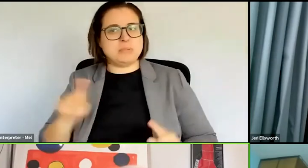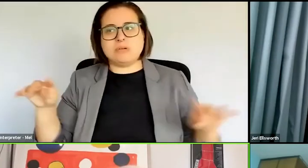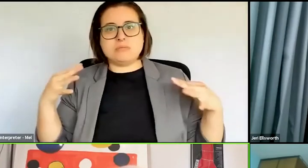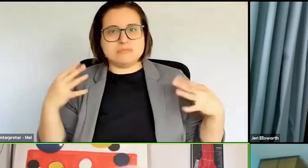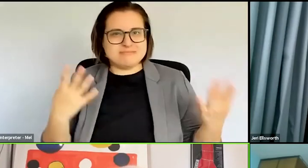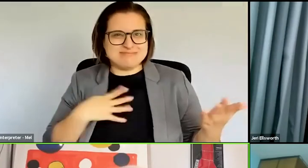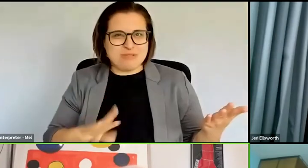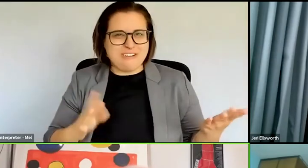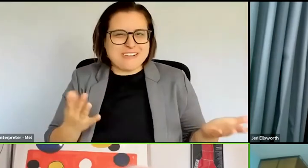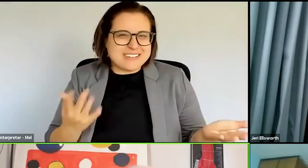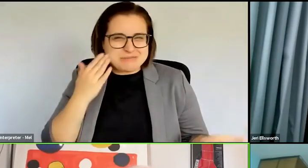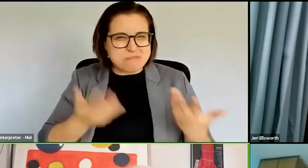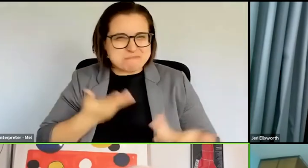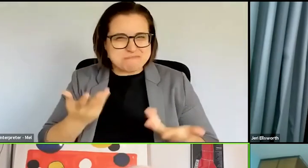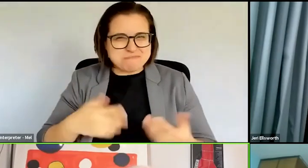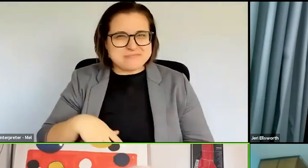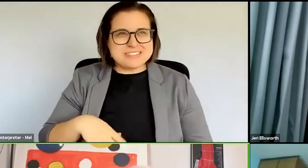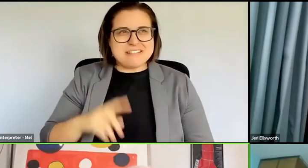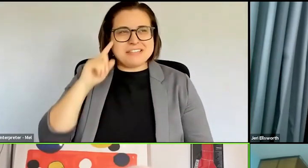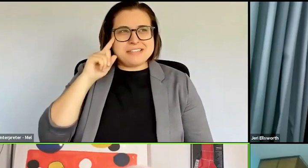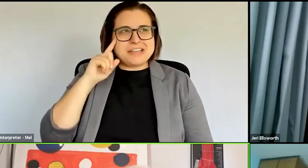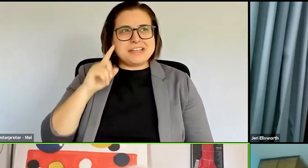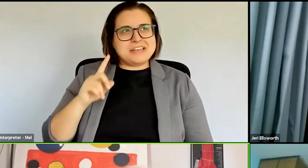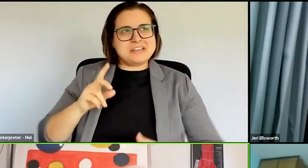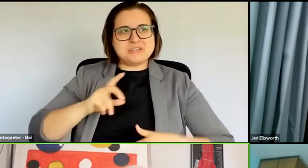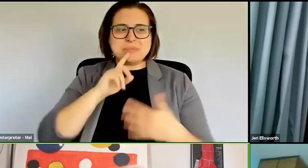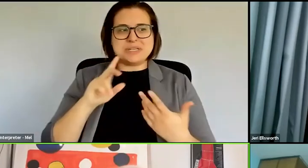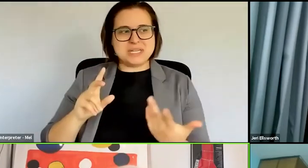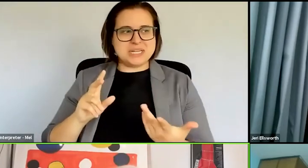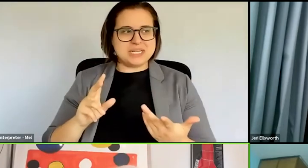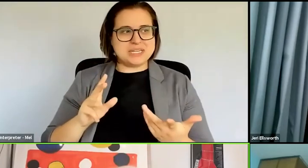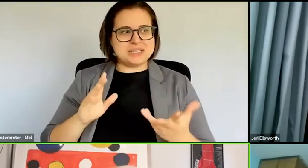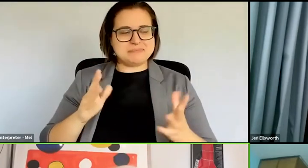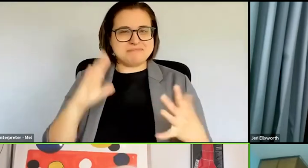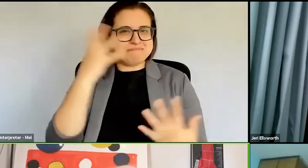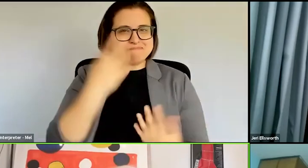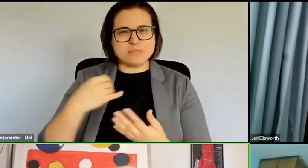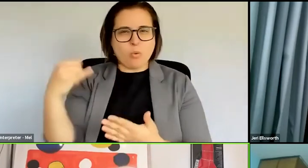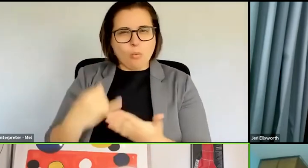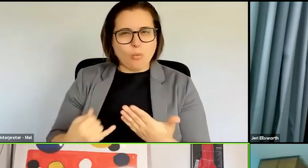etc., so I I think that the art of interface design is these things will continue to evolve.